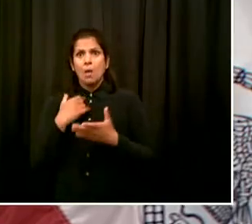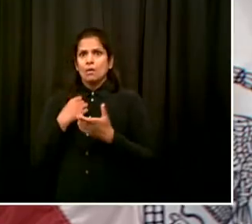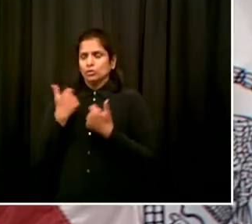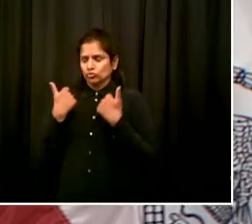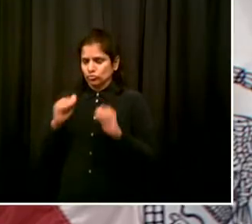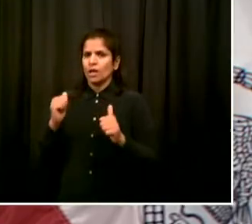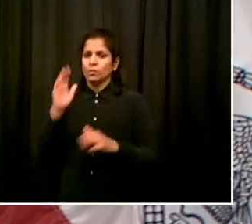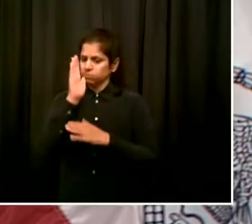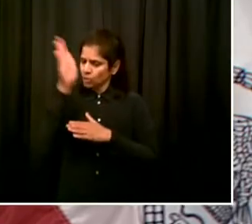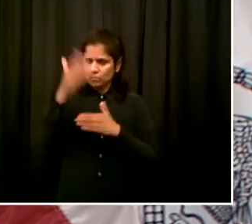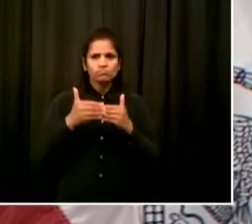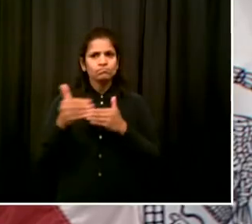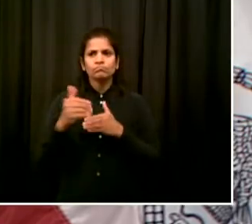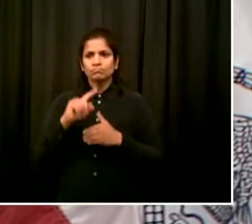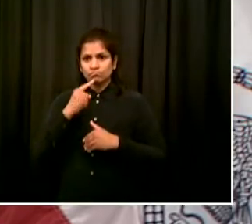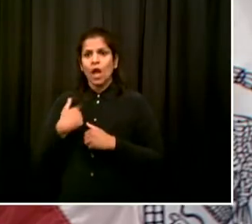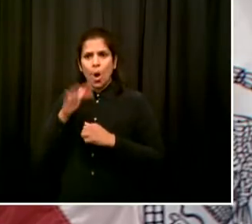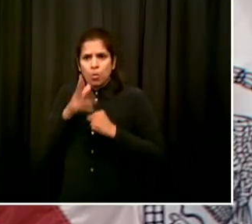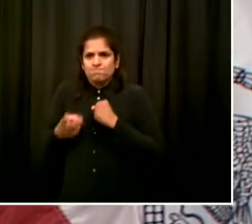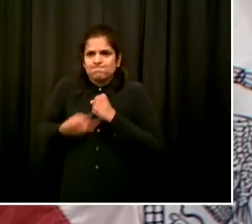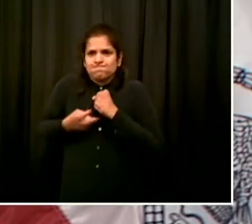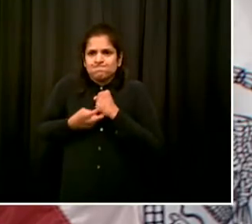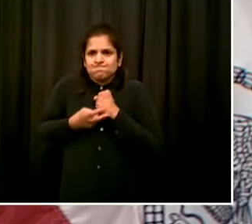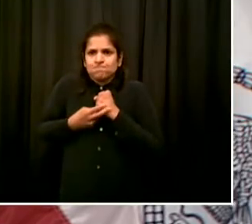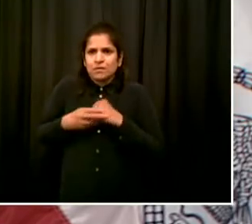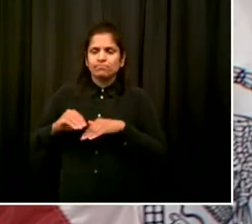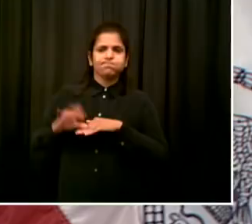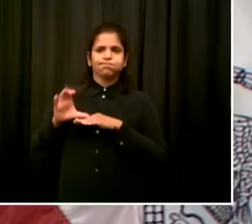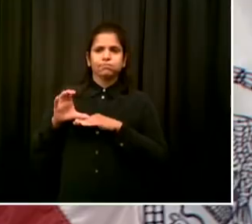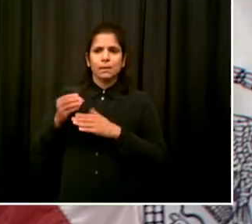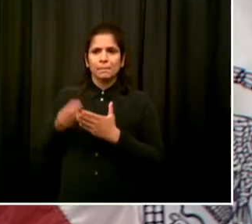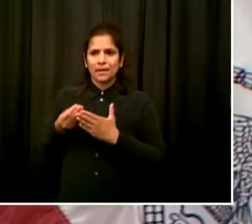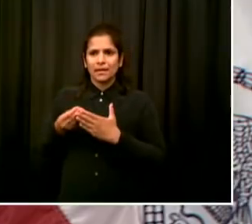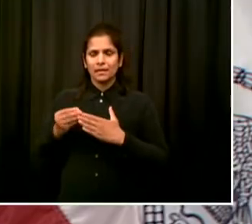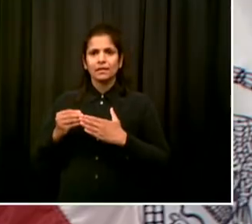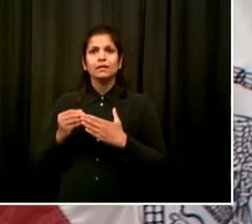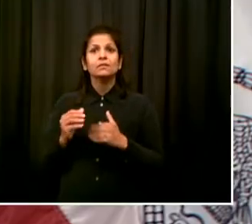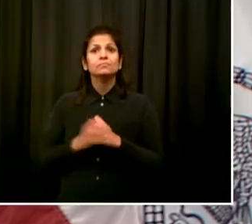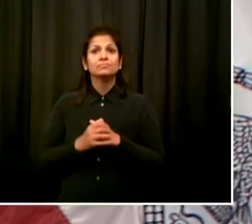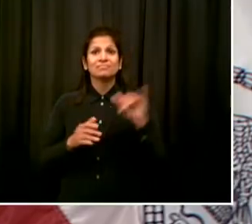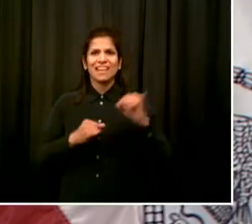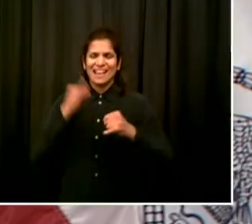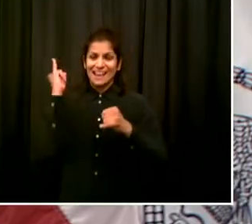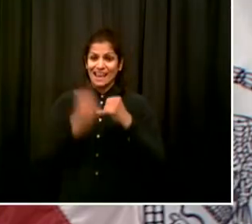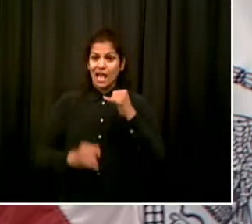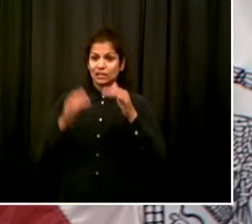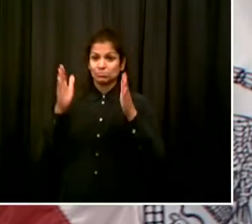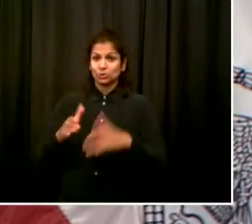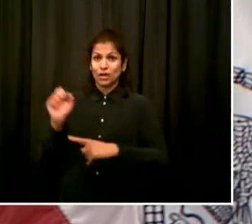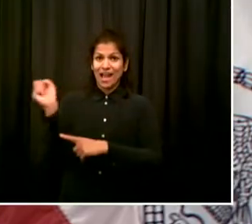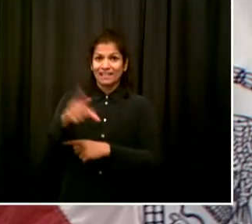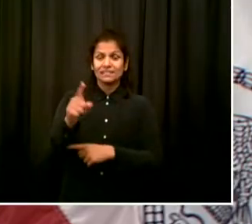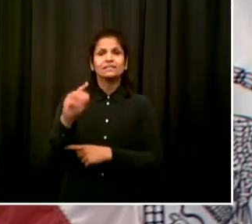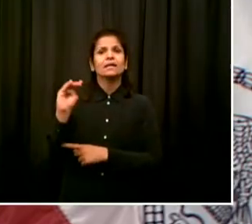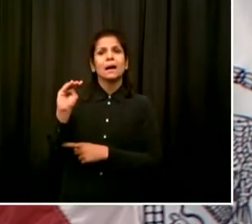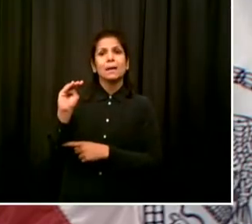ARE HAPPENING AND STAFFING EVENTS DIFEFRELYNT I N THE FUTURE WHEN THEY DO HAPPEN AGAIN. THERE IS NO QUESTION IN MY MIND THAT WE WILL MAKE GOOD